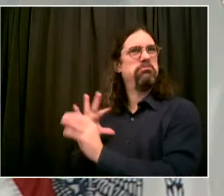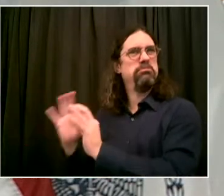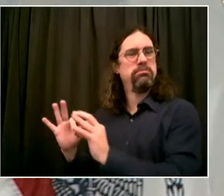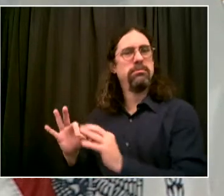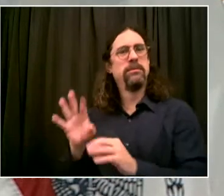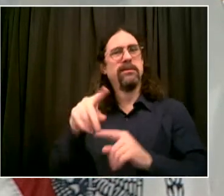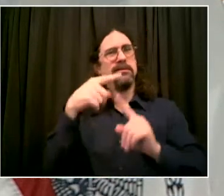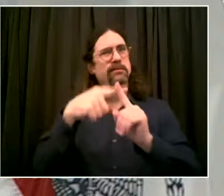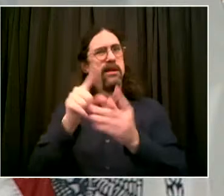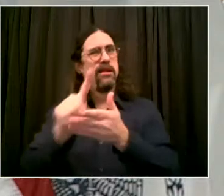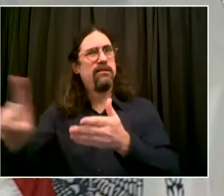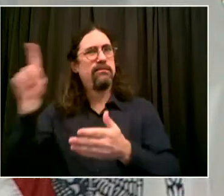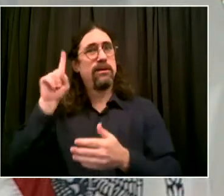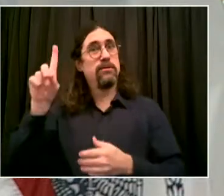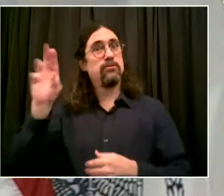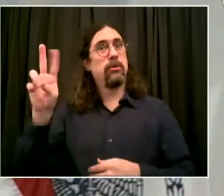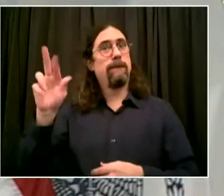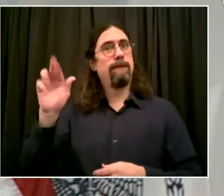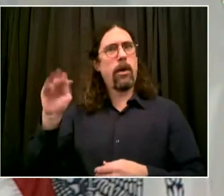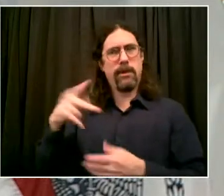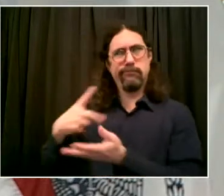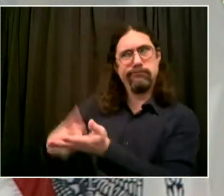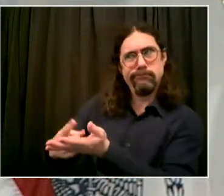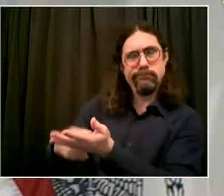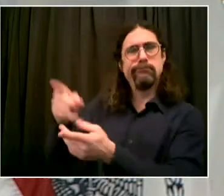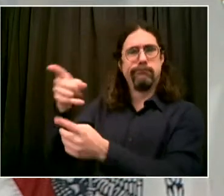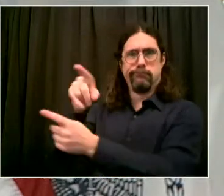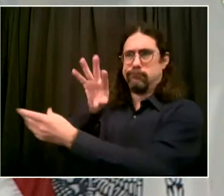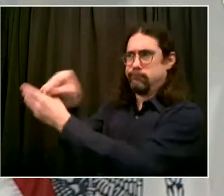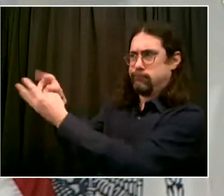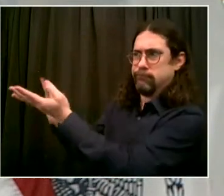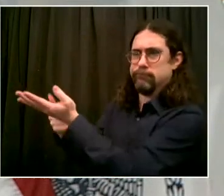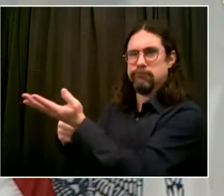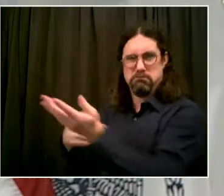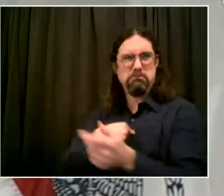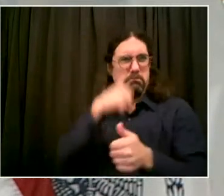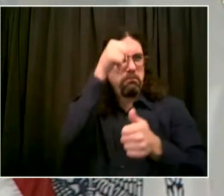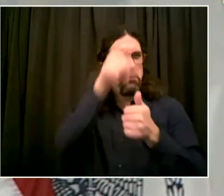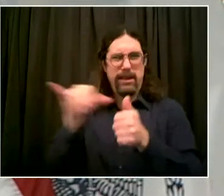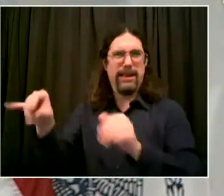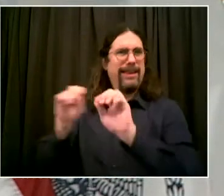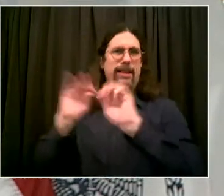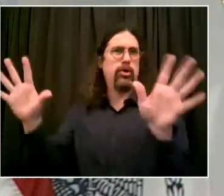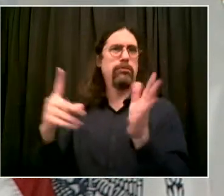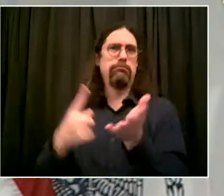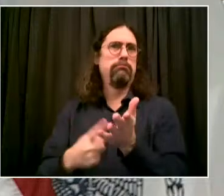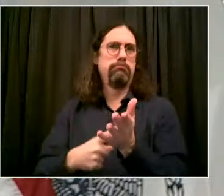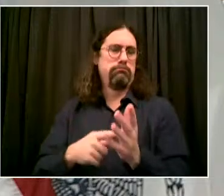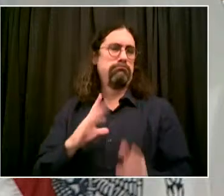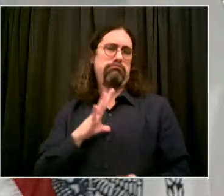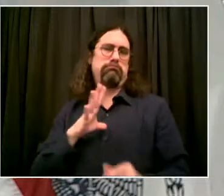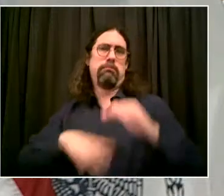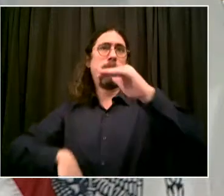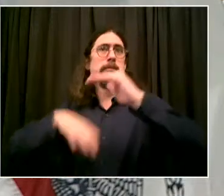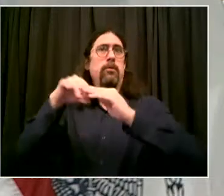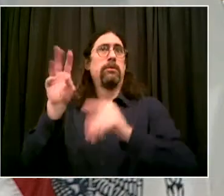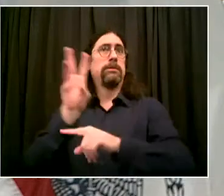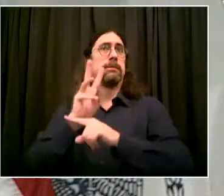WELL. AS OF YESTERDAY WE HAD ALMOST 10000,000 DOSES TTT HACOULD OTN